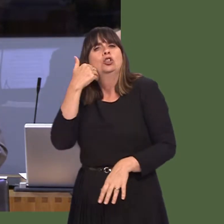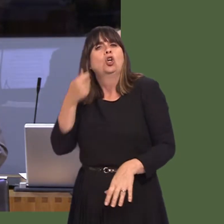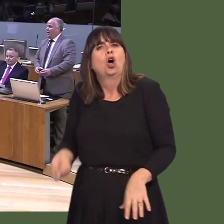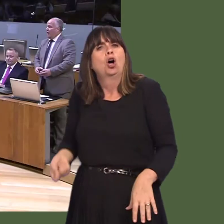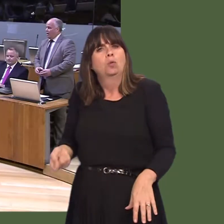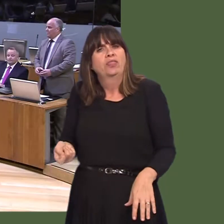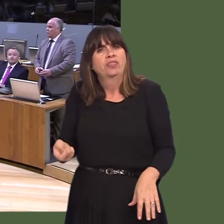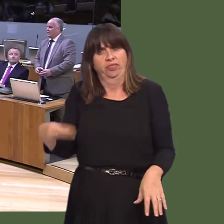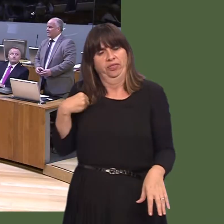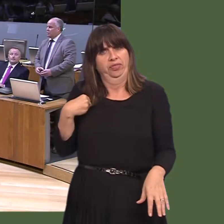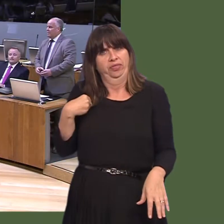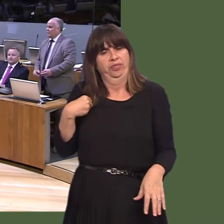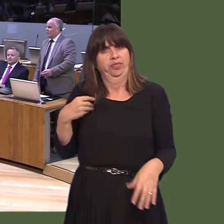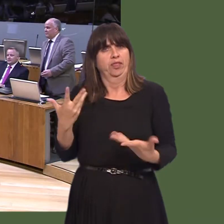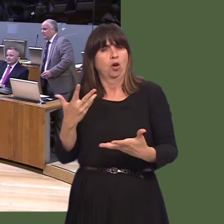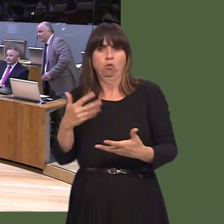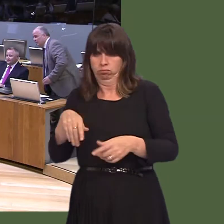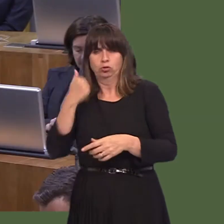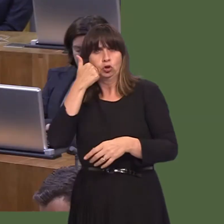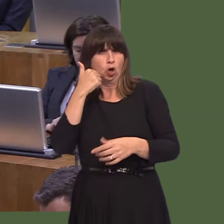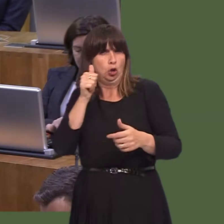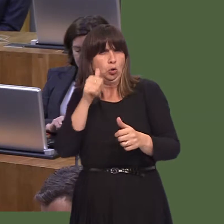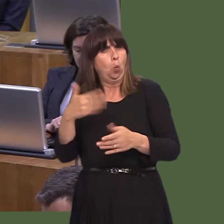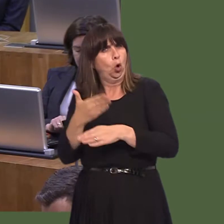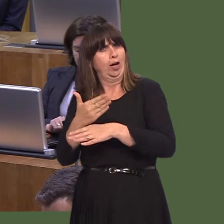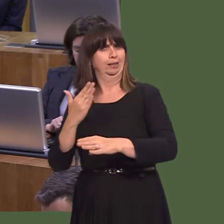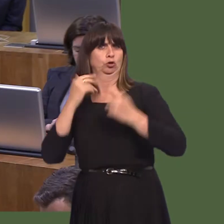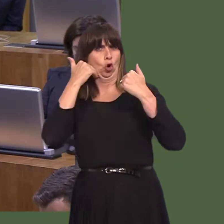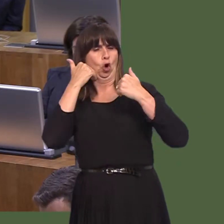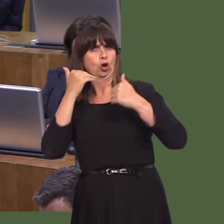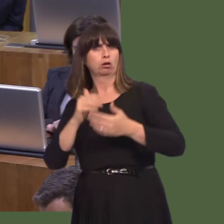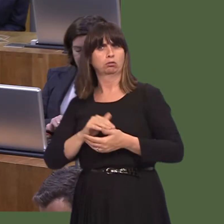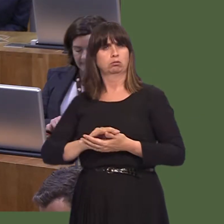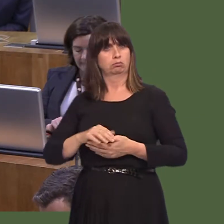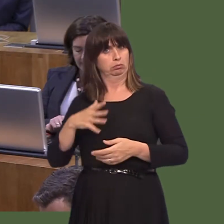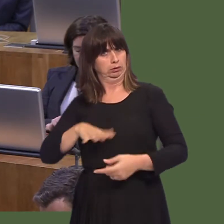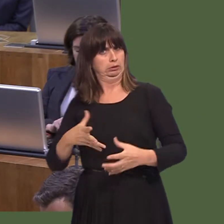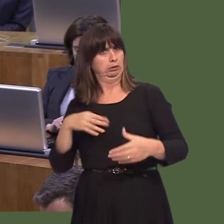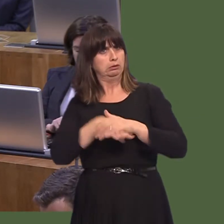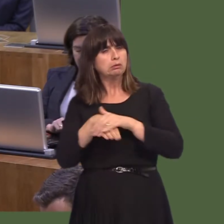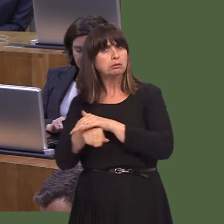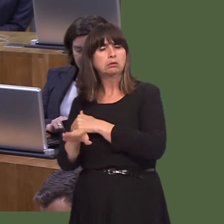animals, are able to access those public services? Carwyn Jones AM: Well, of course, all operators are required to operate within the boundaries